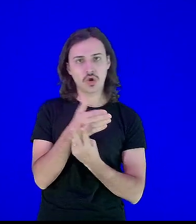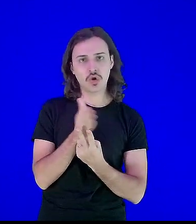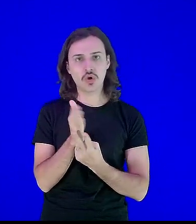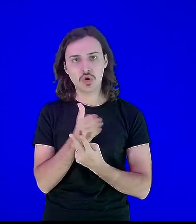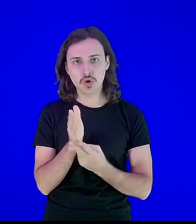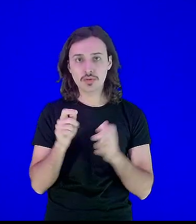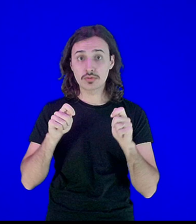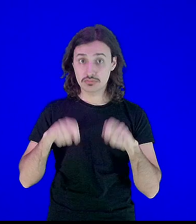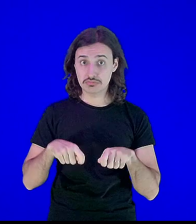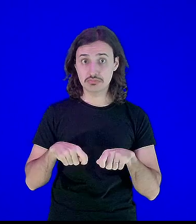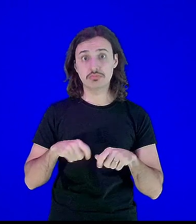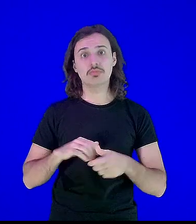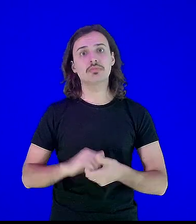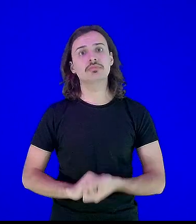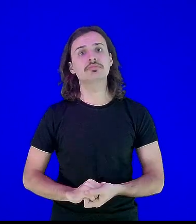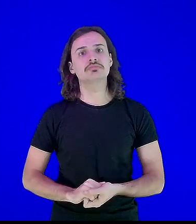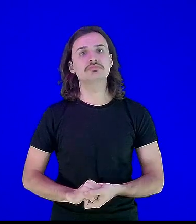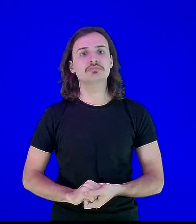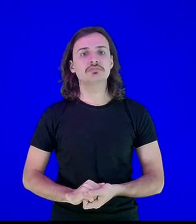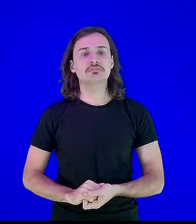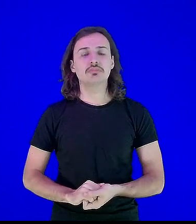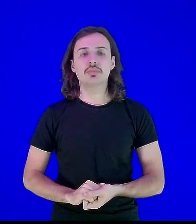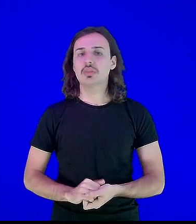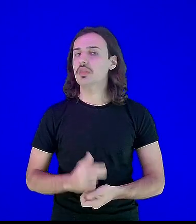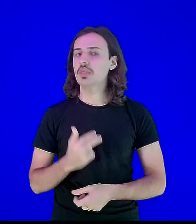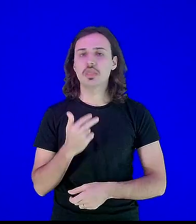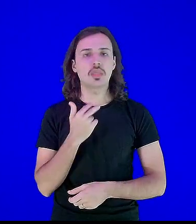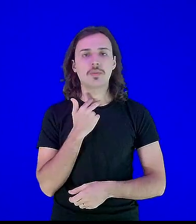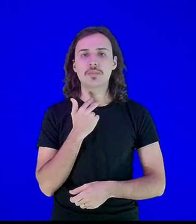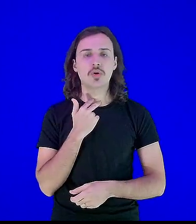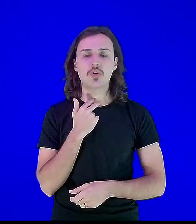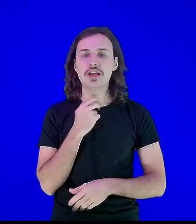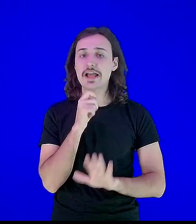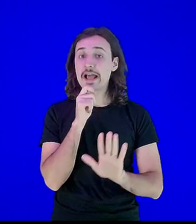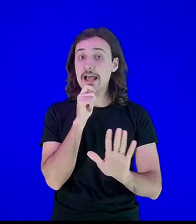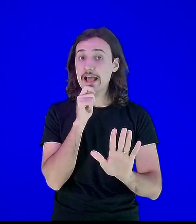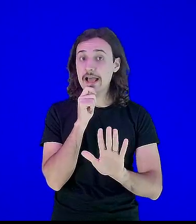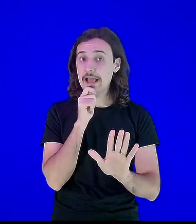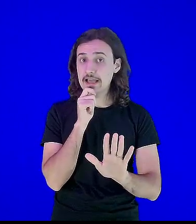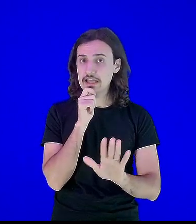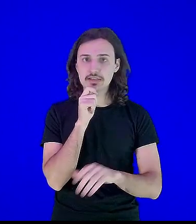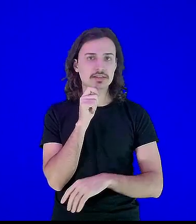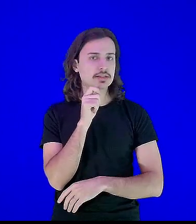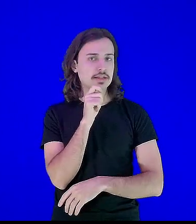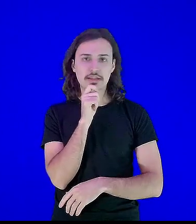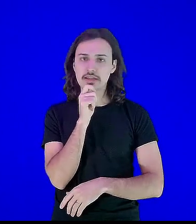currently, I have not been able to implement what I call "break-flow"